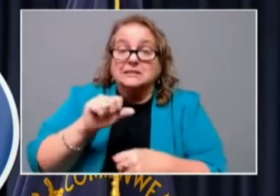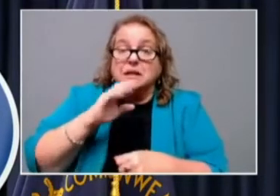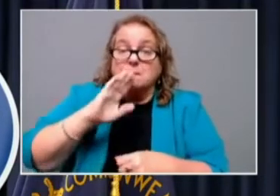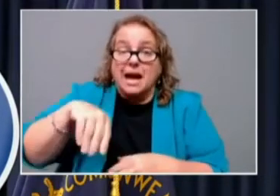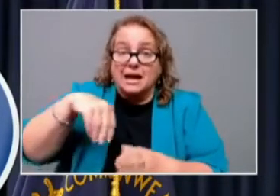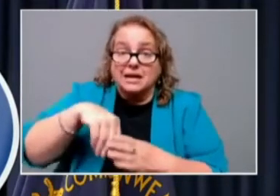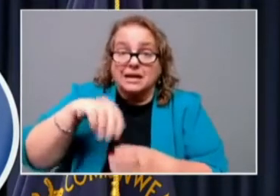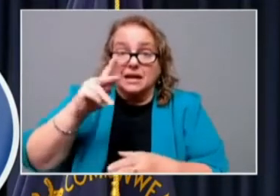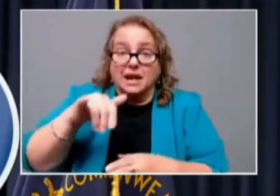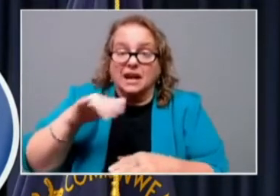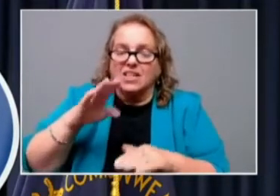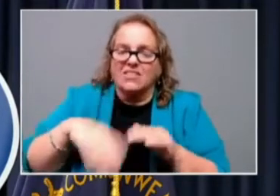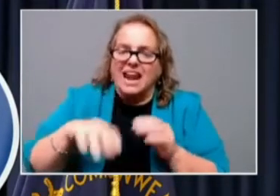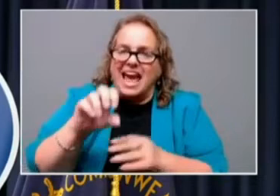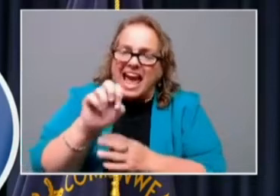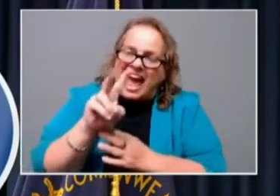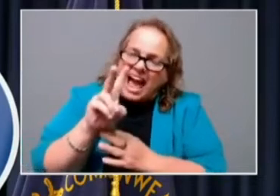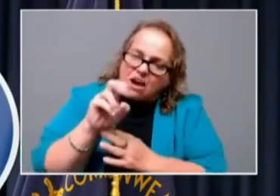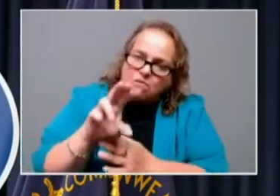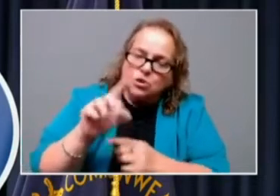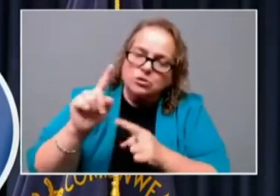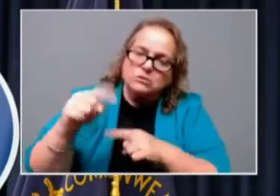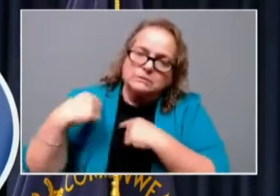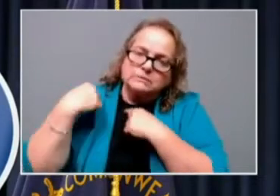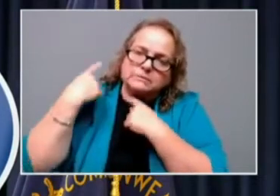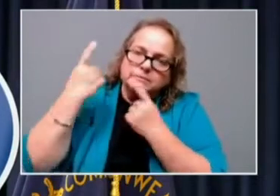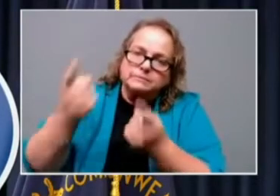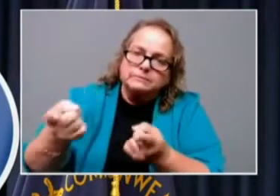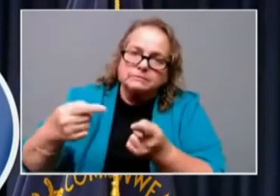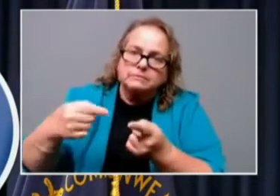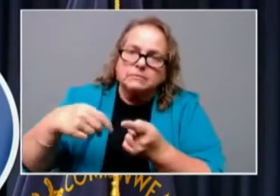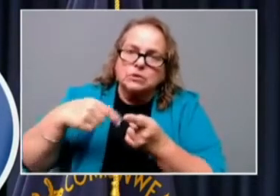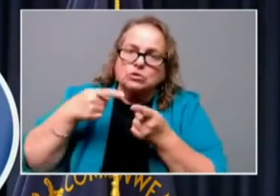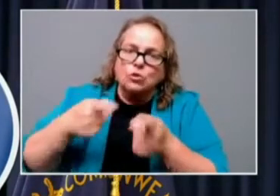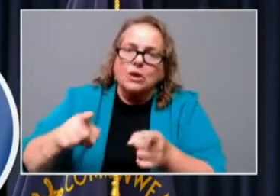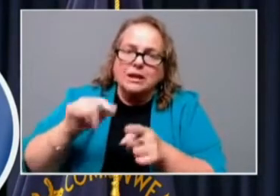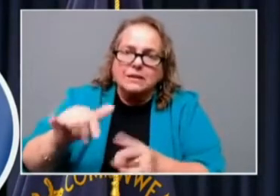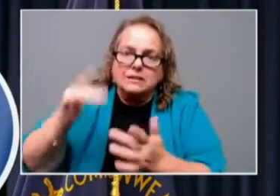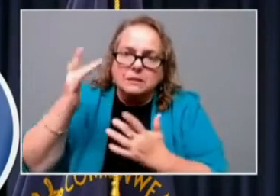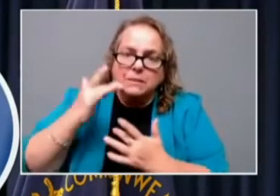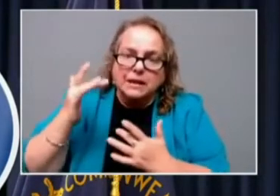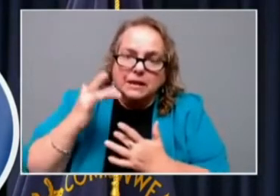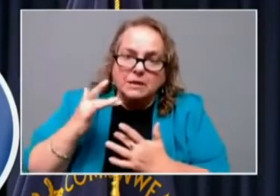in this pandemic. And right now sadly we are one of the hottest states in the